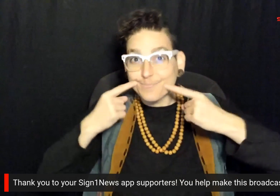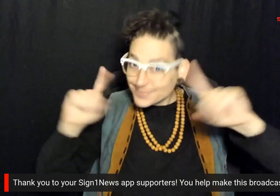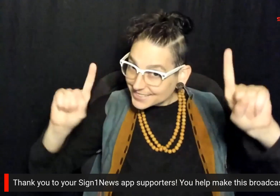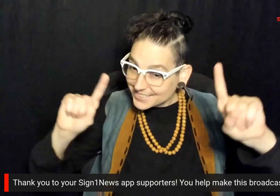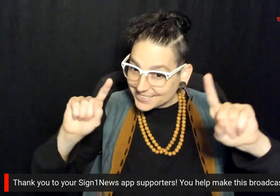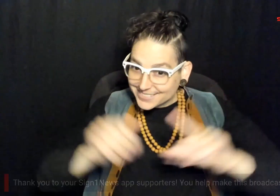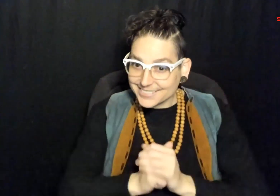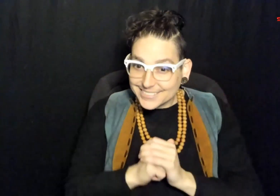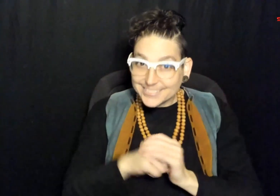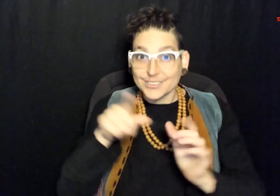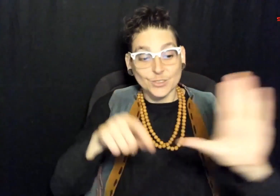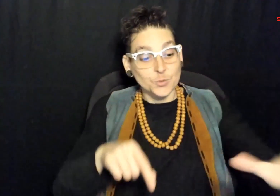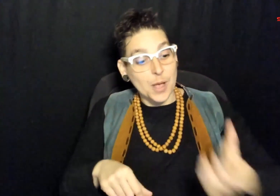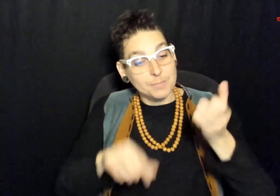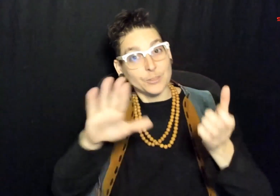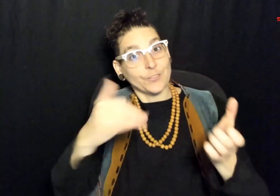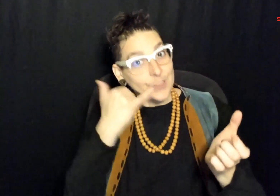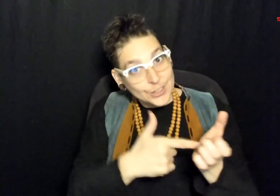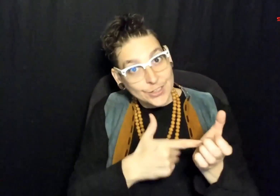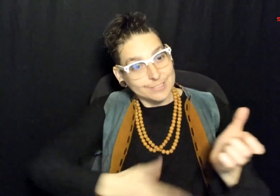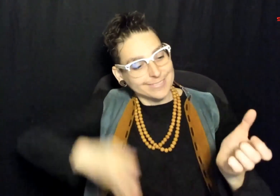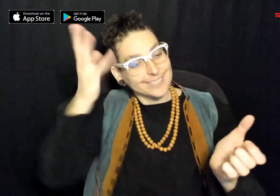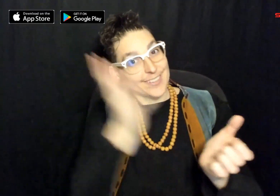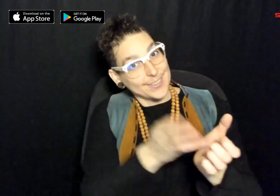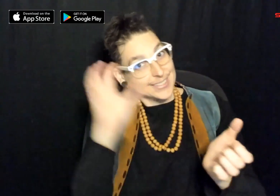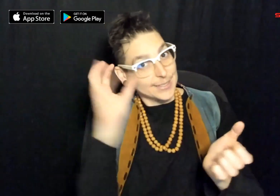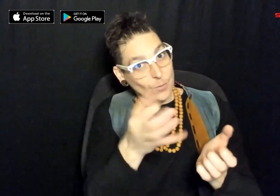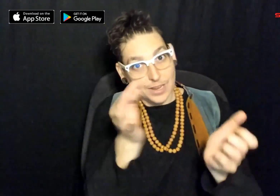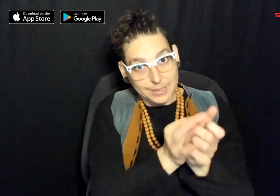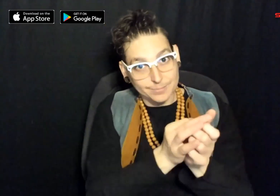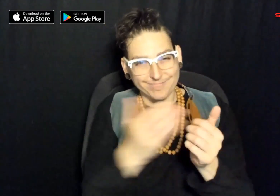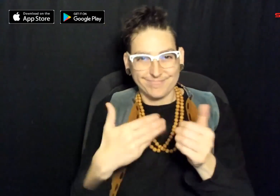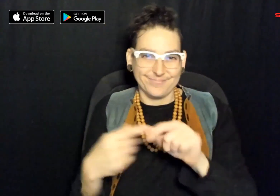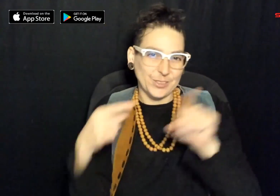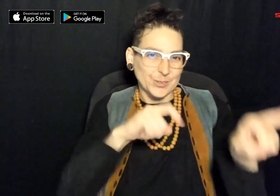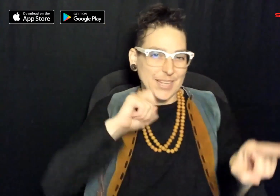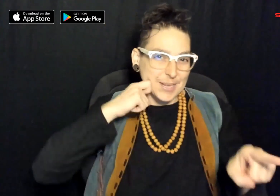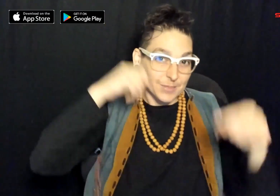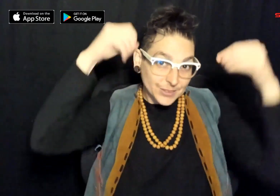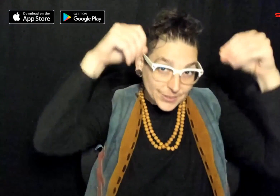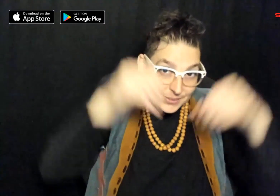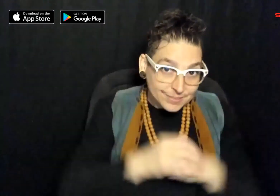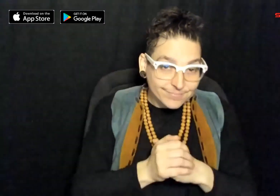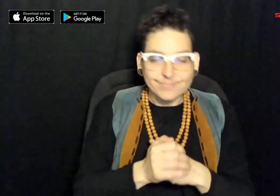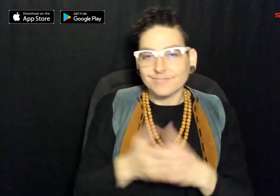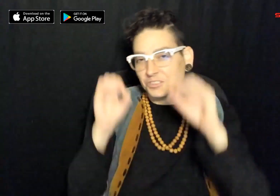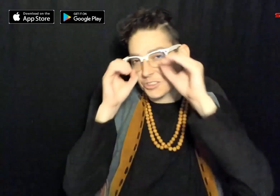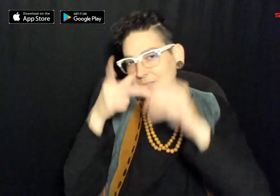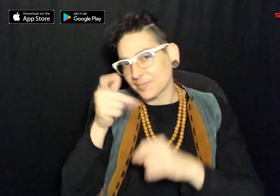happen you can download the Sign1News app by heading to the app store or Google play